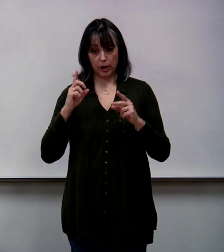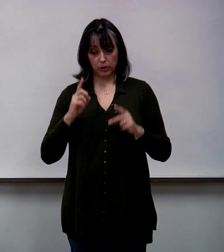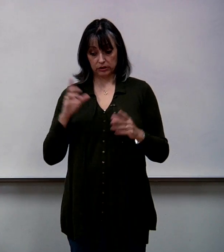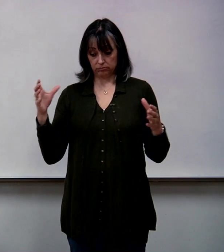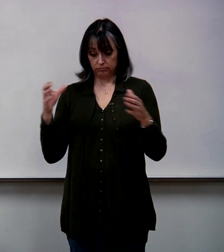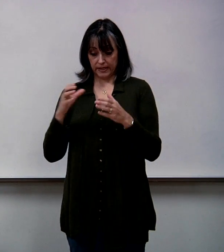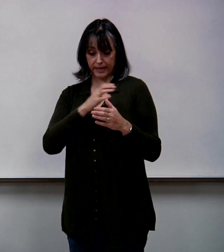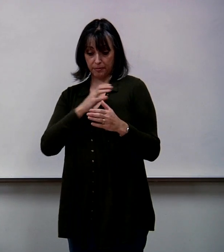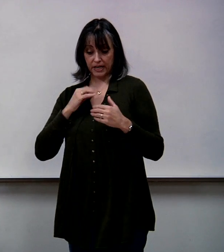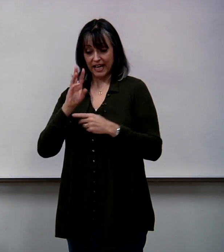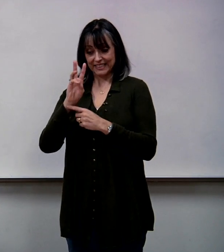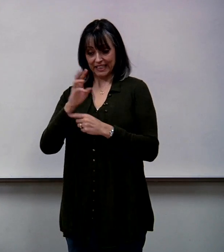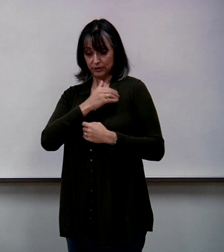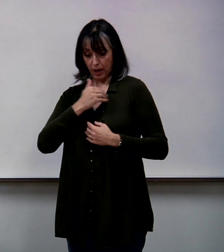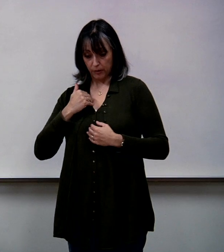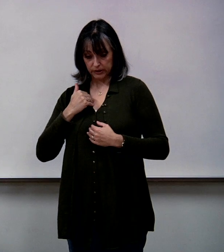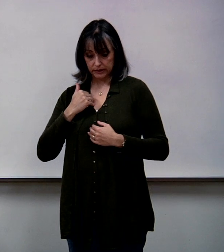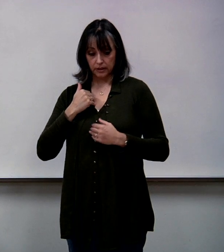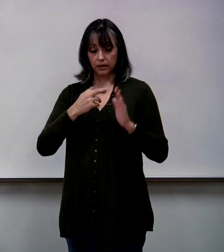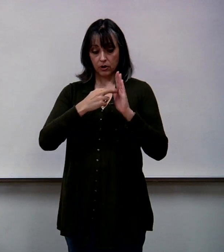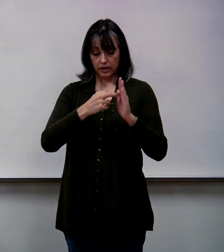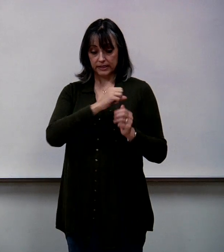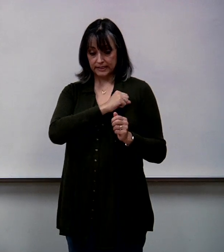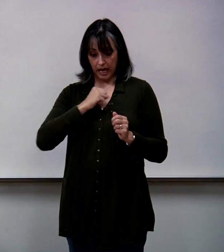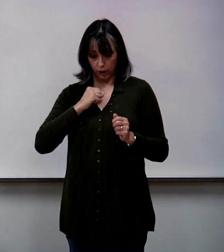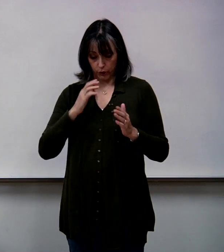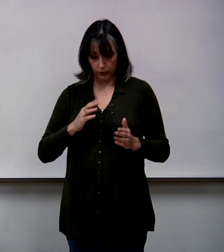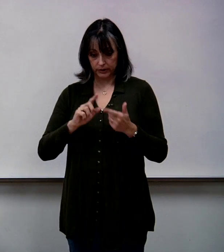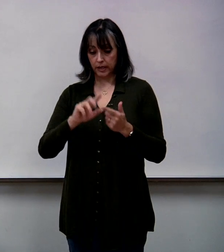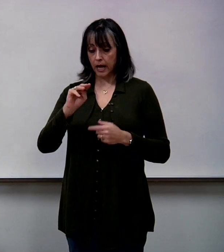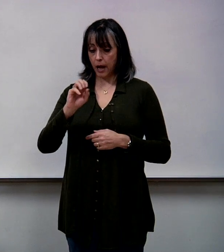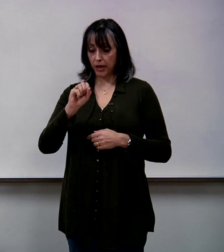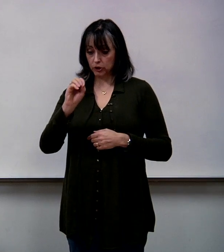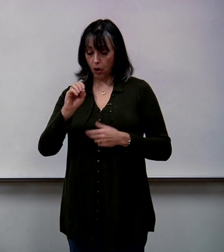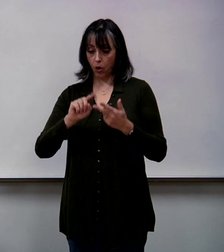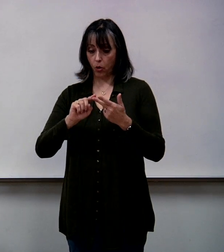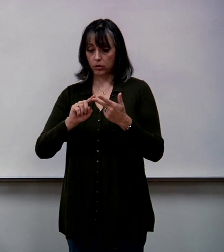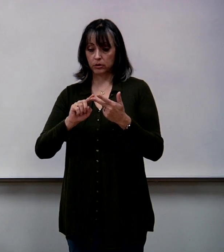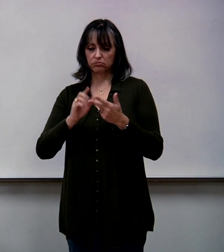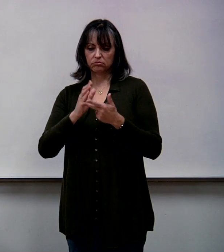representing other senators, major student organizations and a few cabinet members.